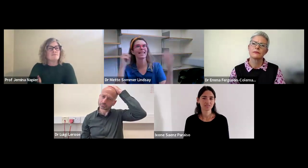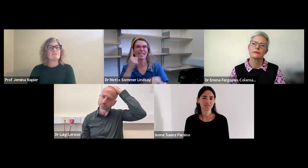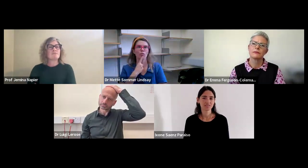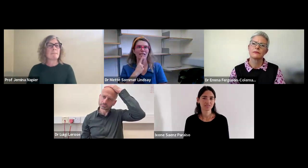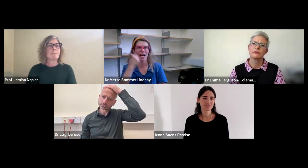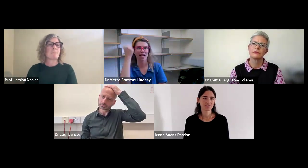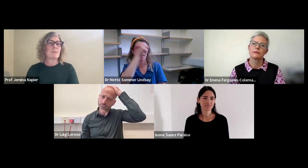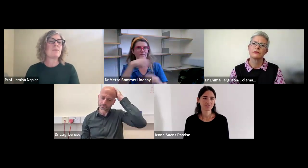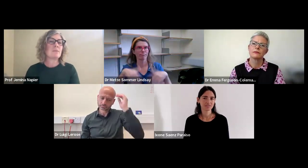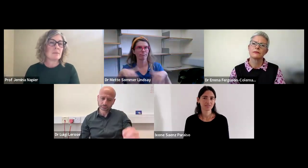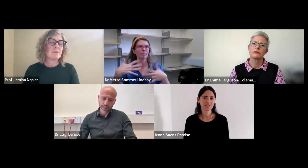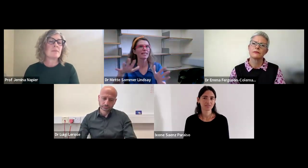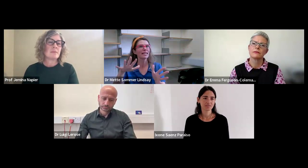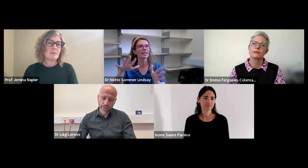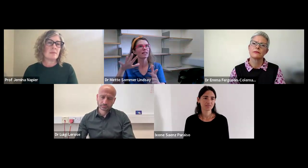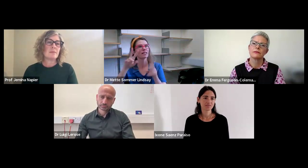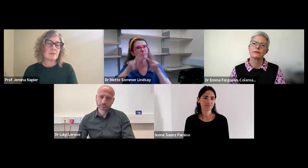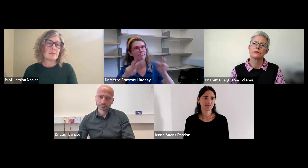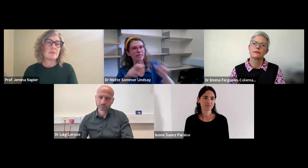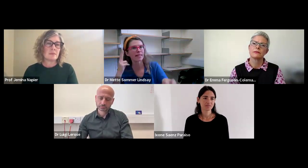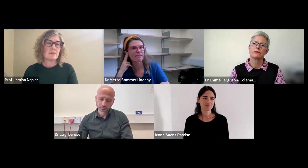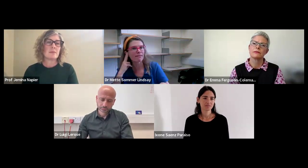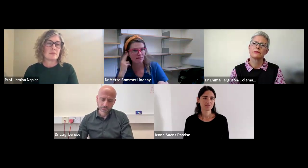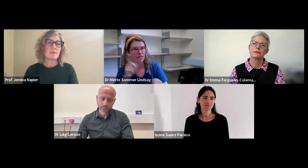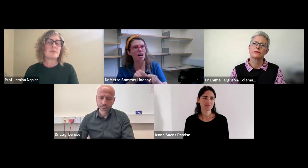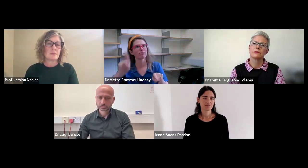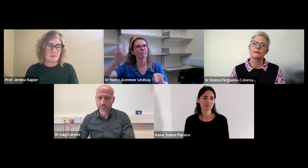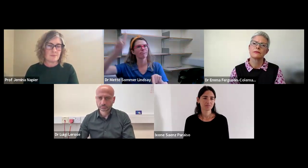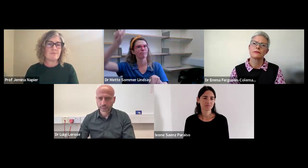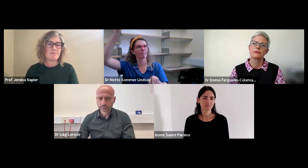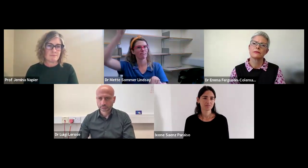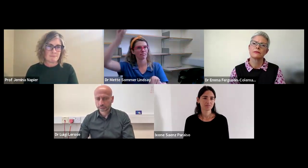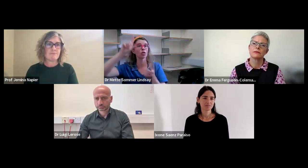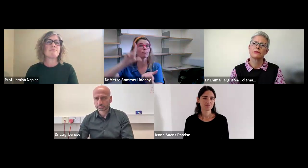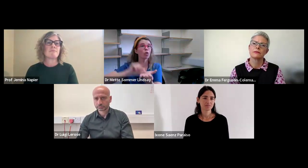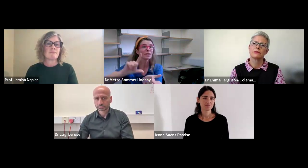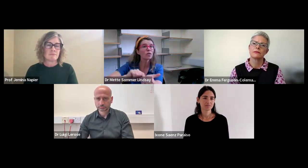our experience. I think there are many hearing academics that have been researching in the deaf